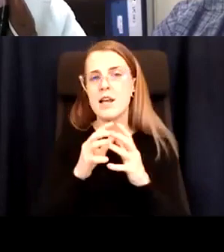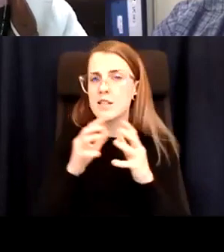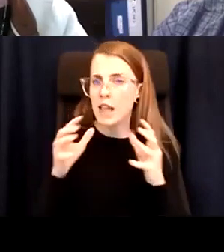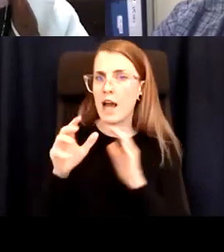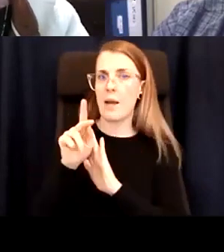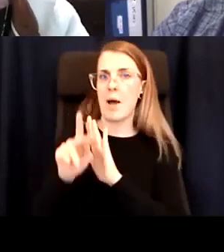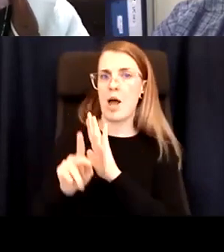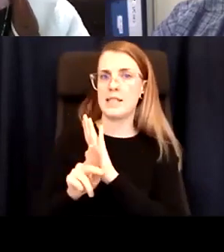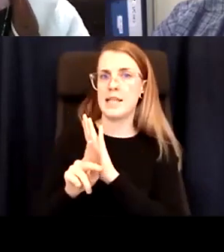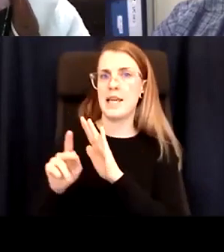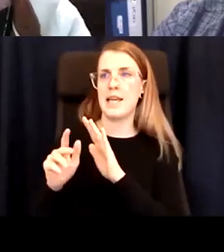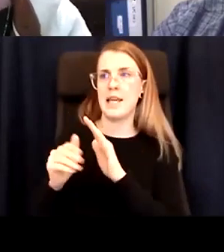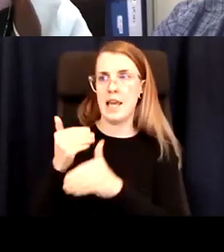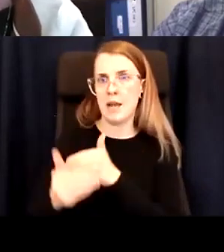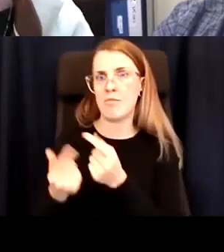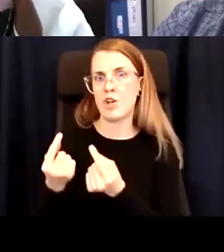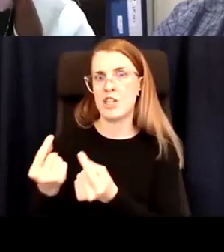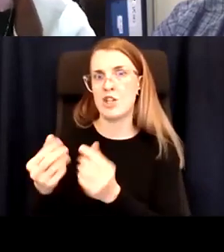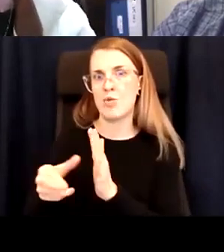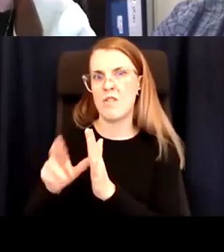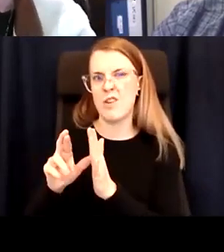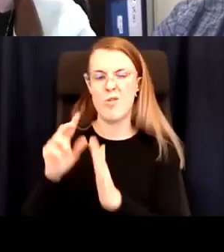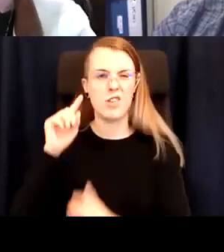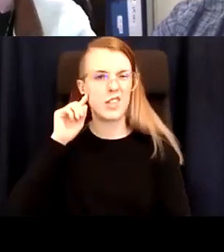Which sounds kind of boring, and it's not really where the excitement is.